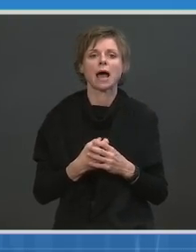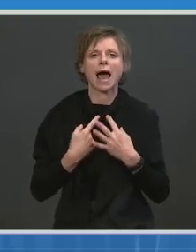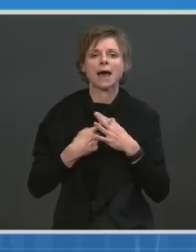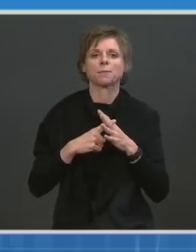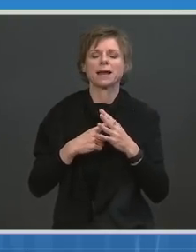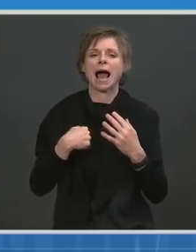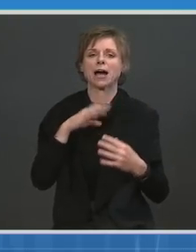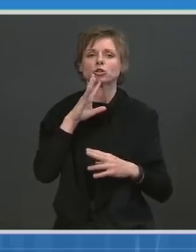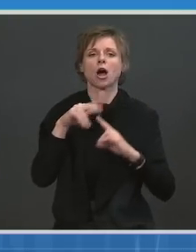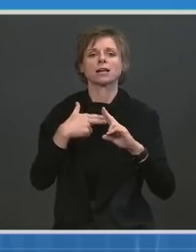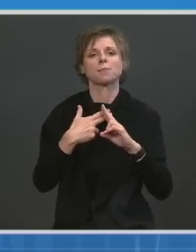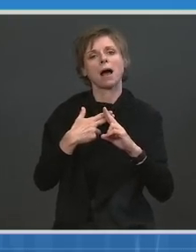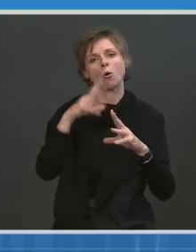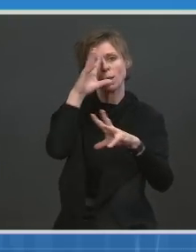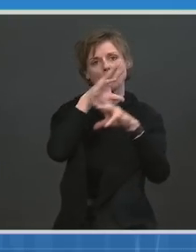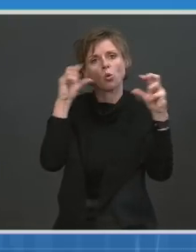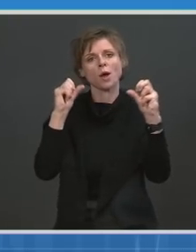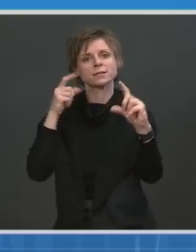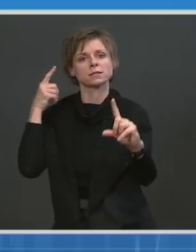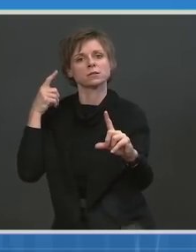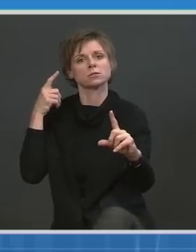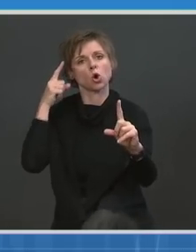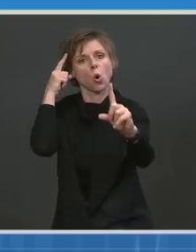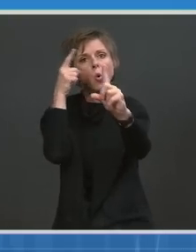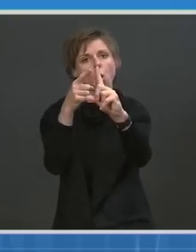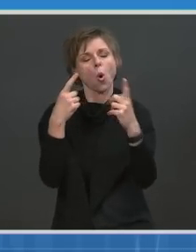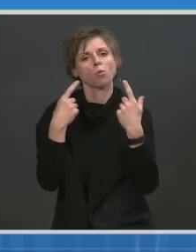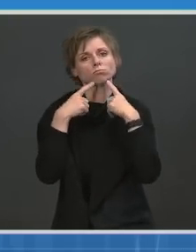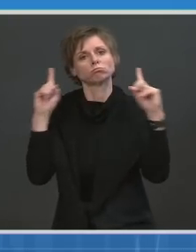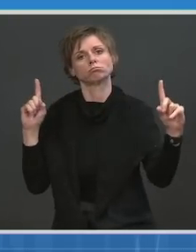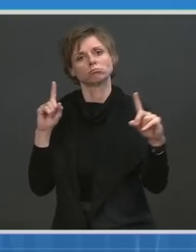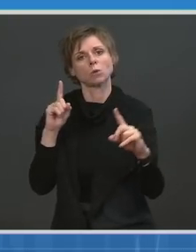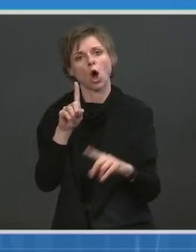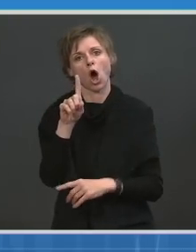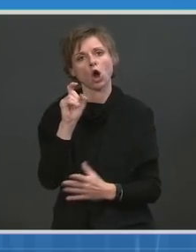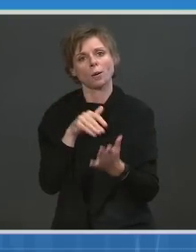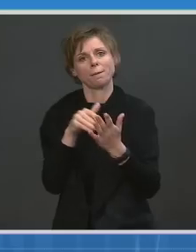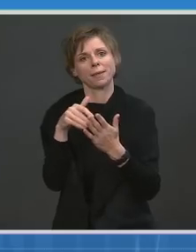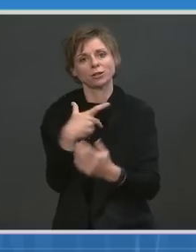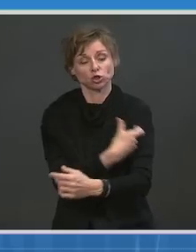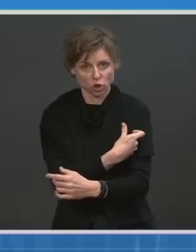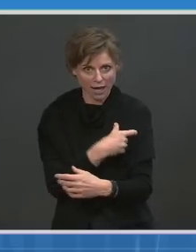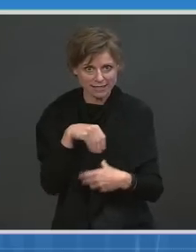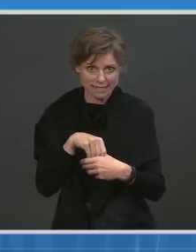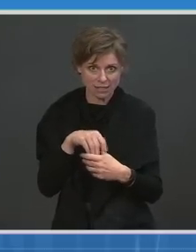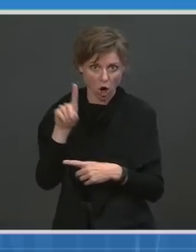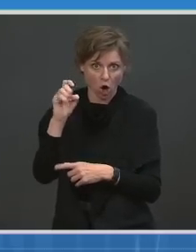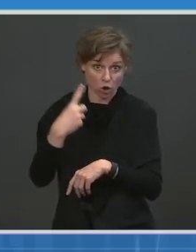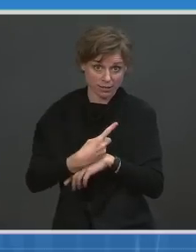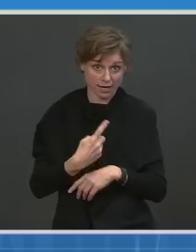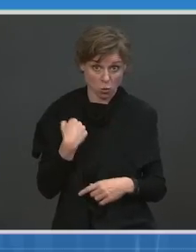to administer 100 million shots in his first 100 days, and we accomplished that in just 58 days.